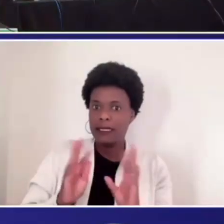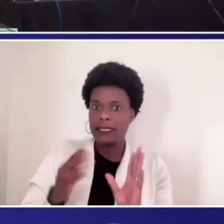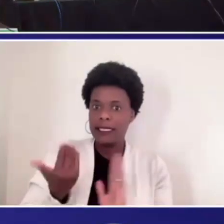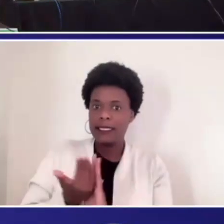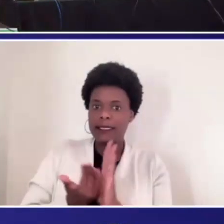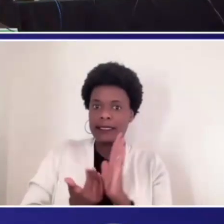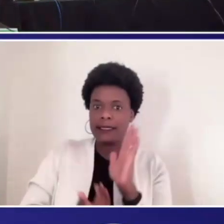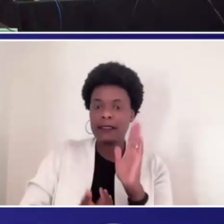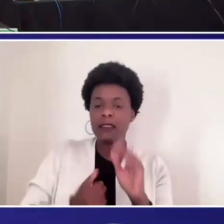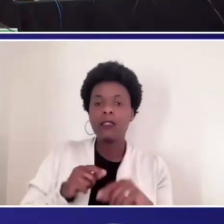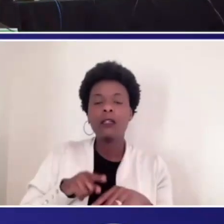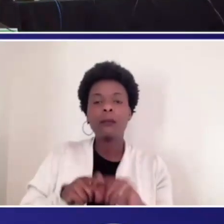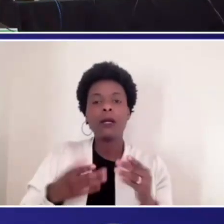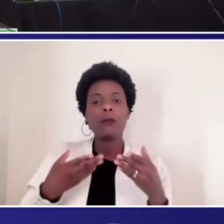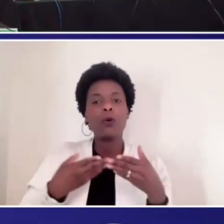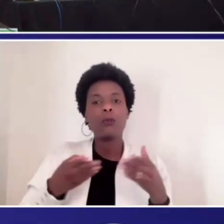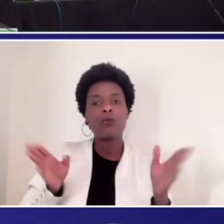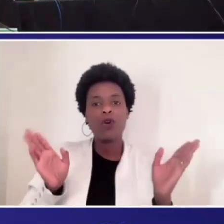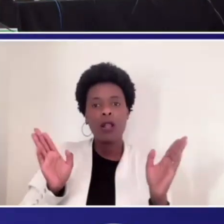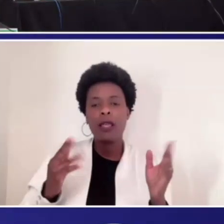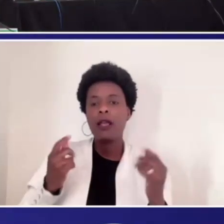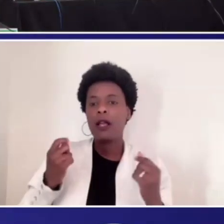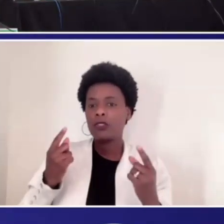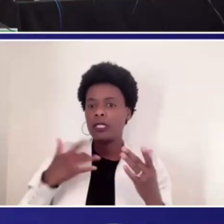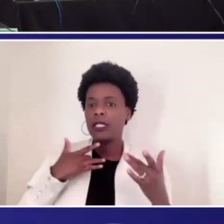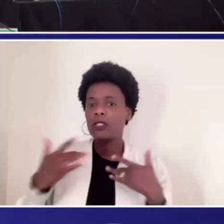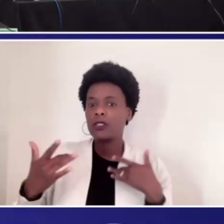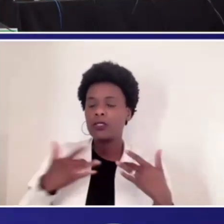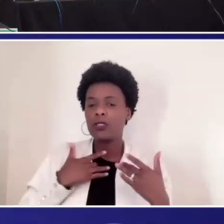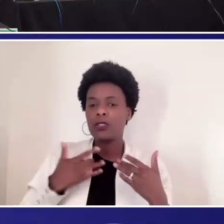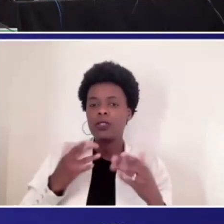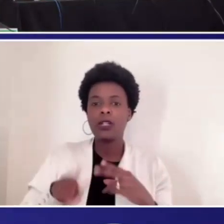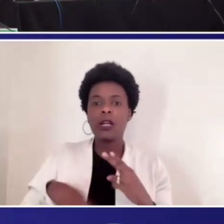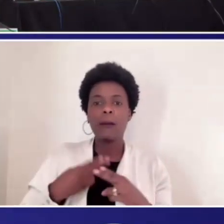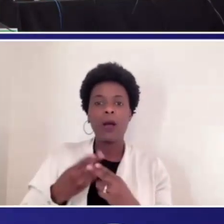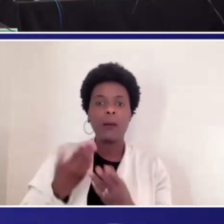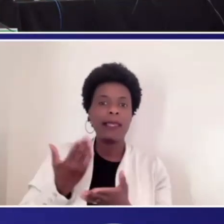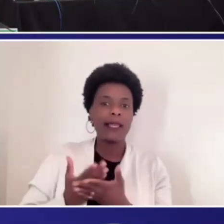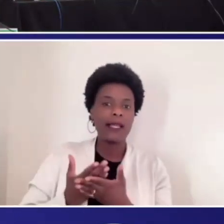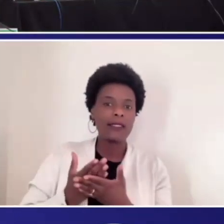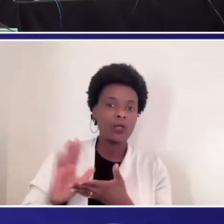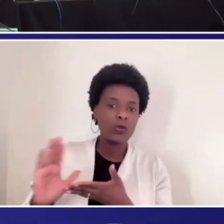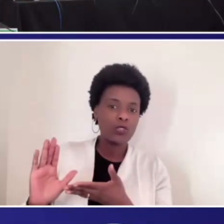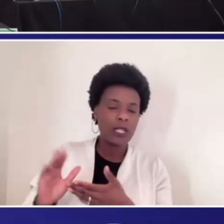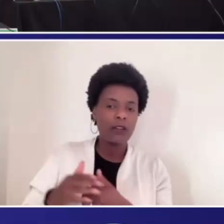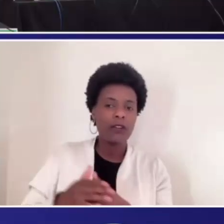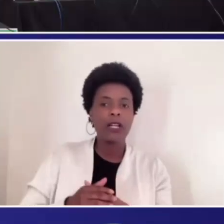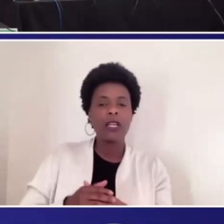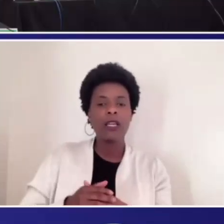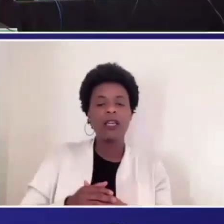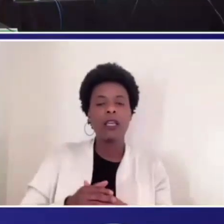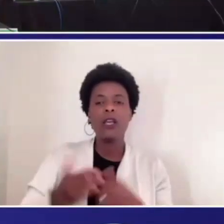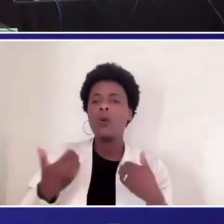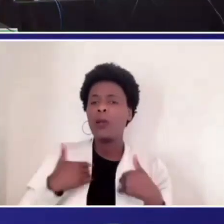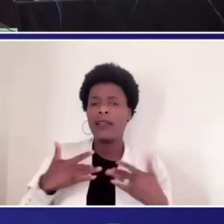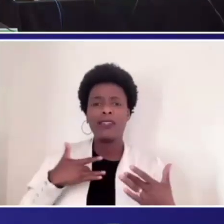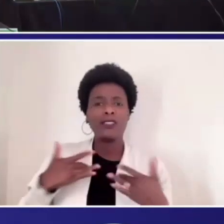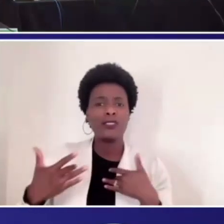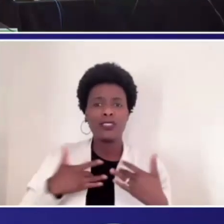though, you know, I understand your concern about us being exclusionary. But, you know, I think we have concerns in general about, you know,